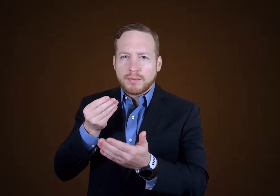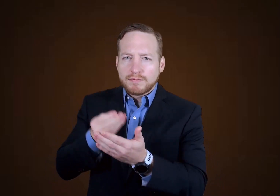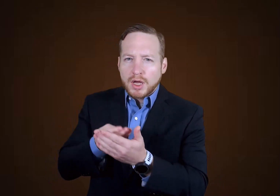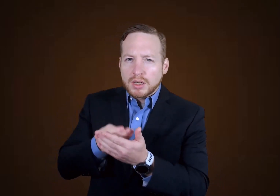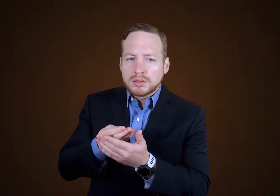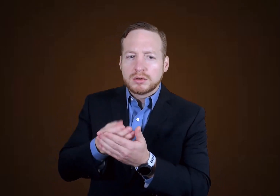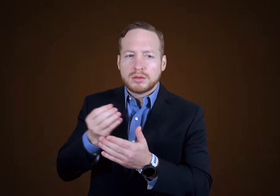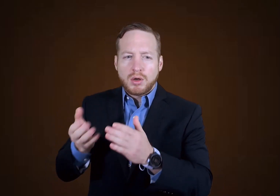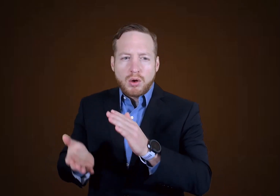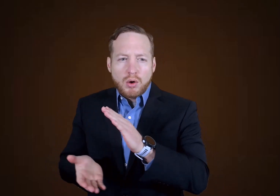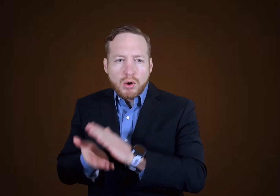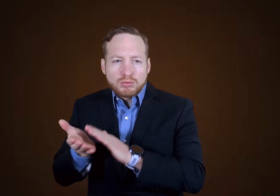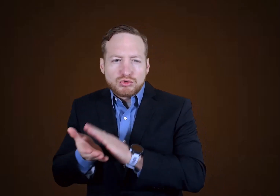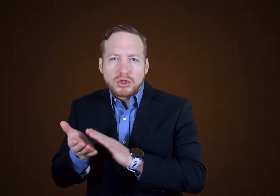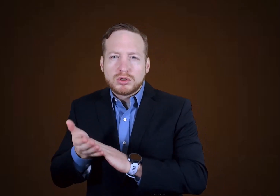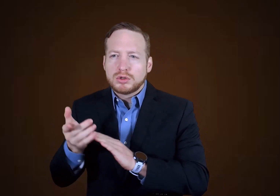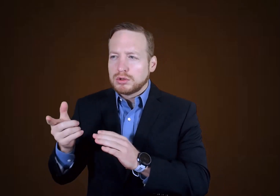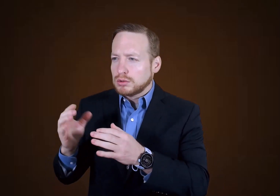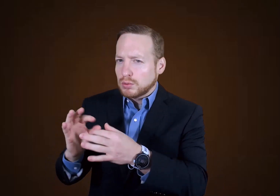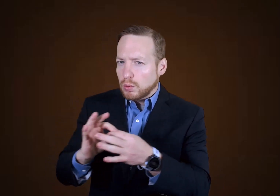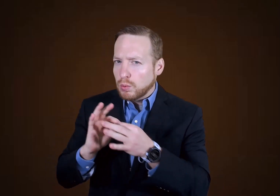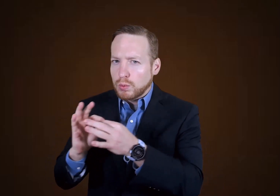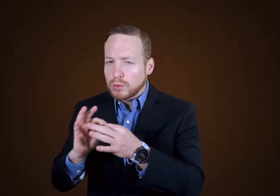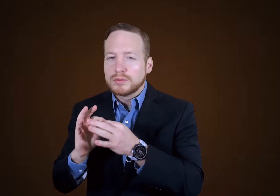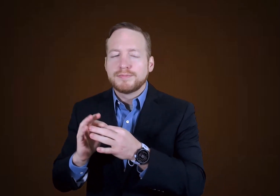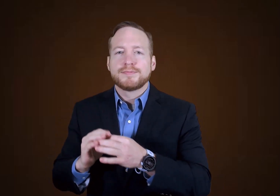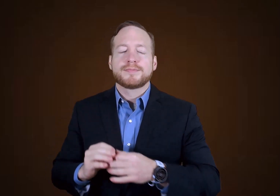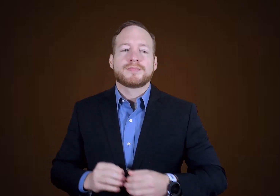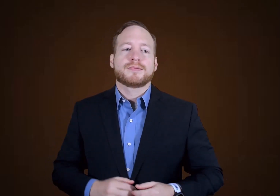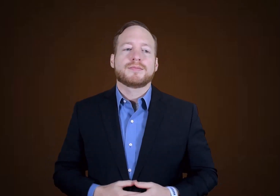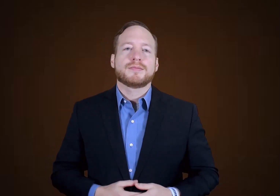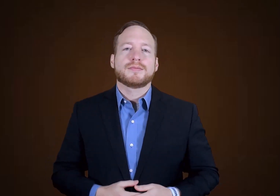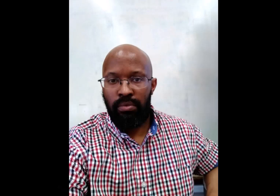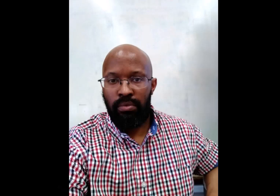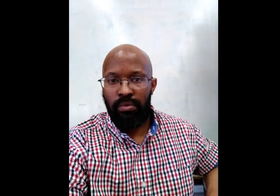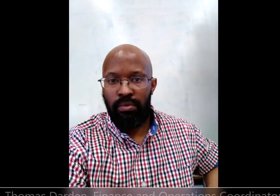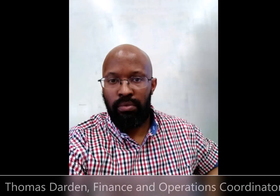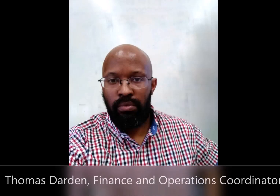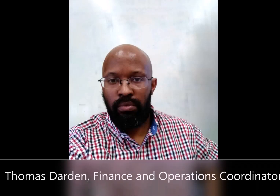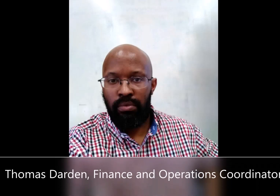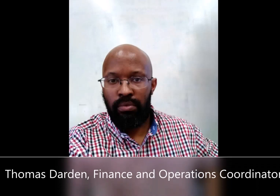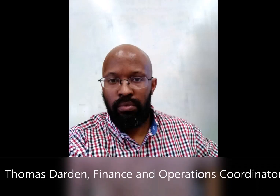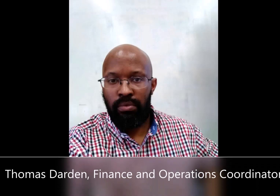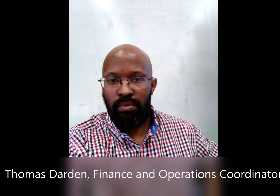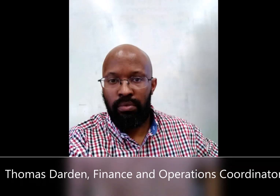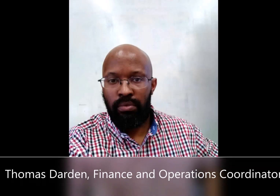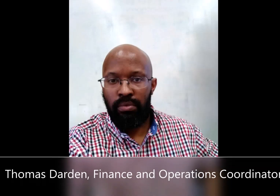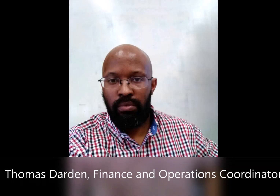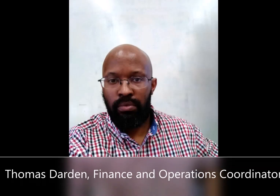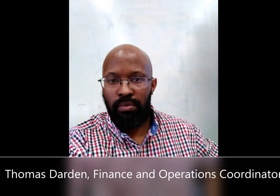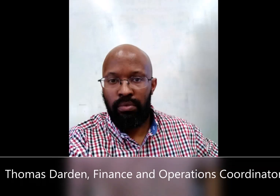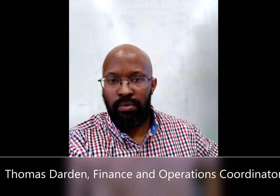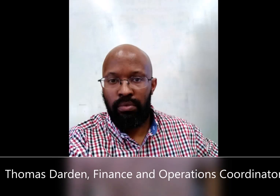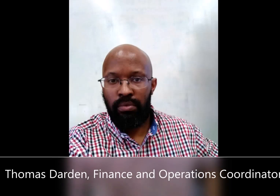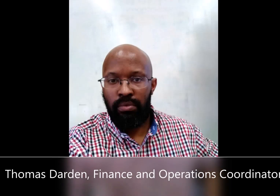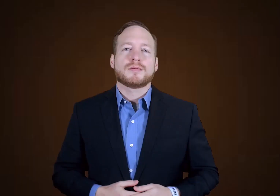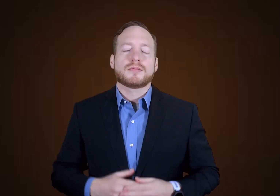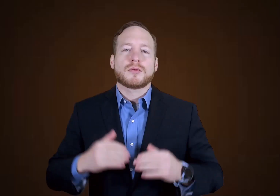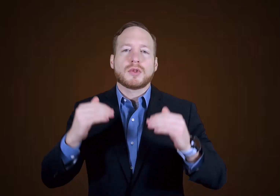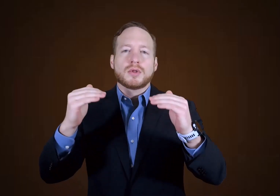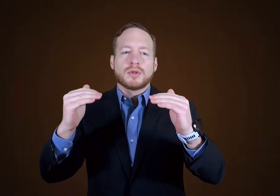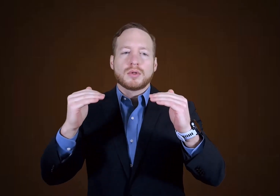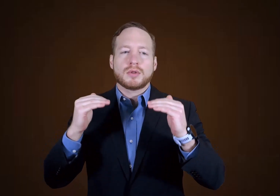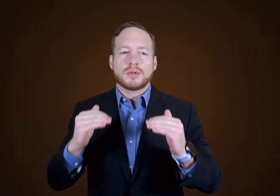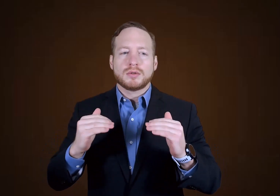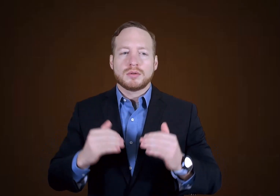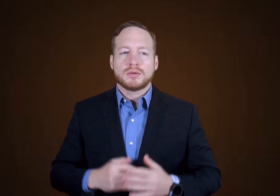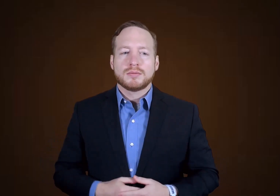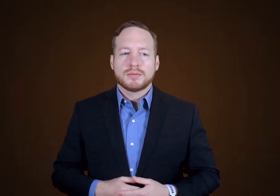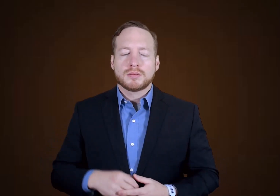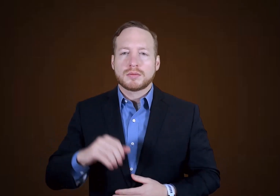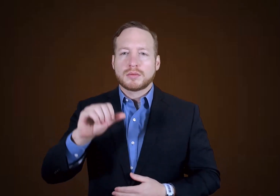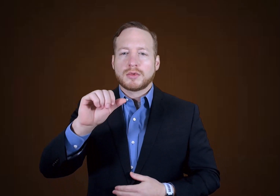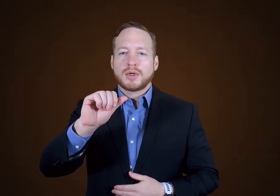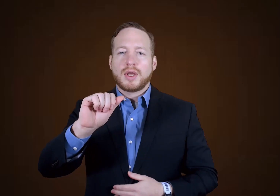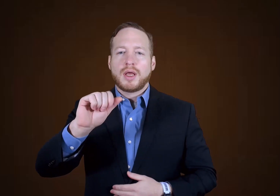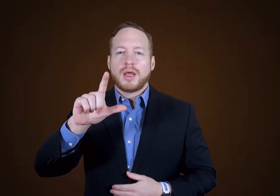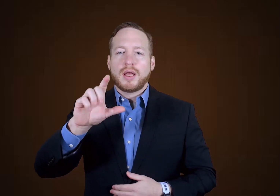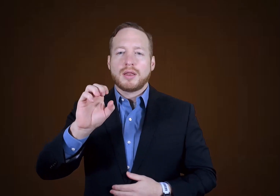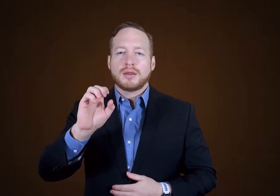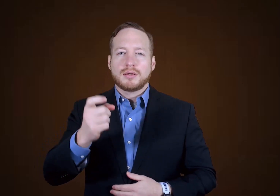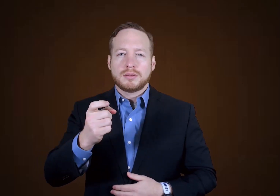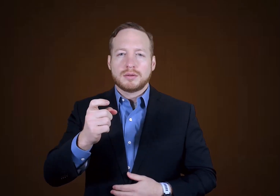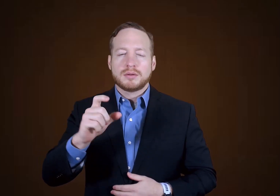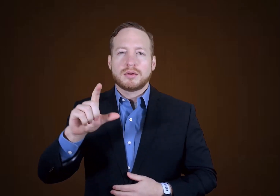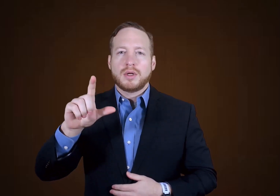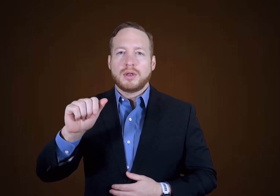Thomas is responsible for the budget and operations and coordination